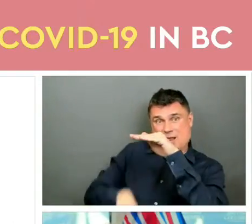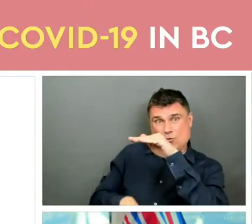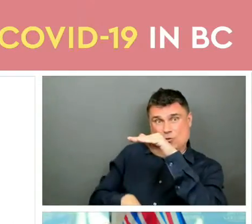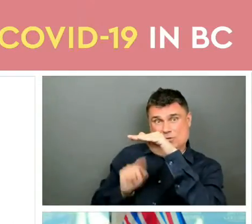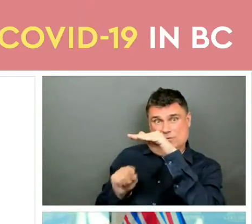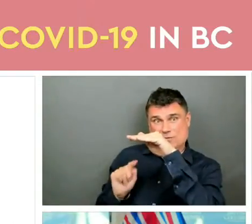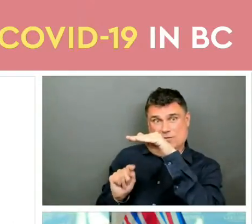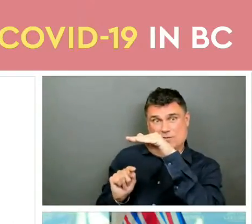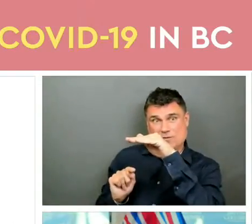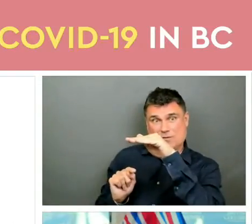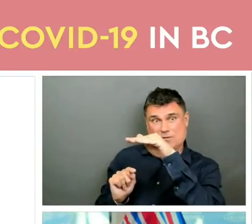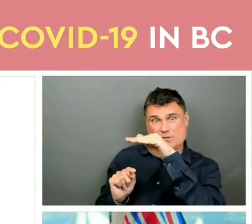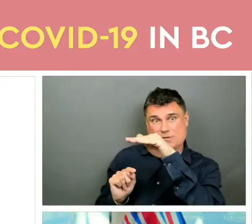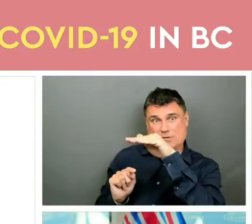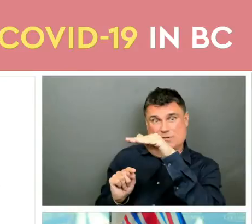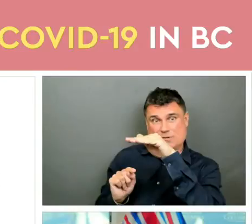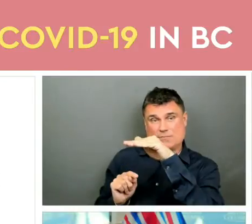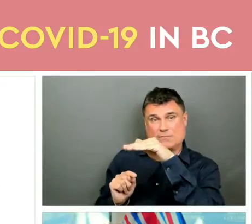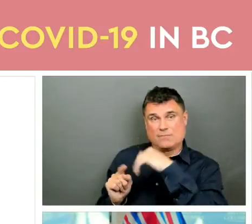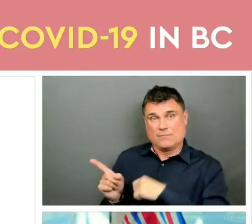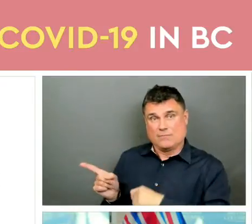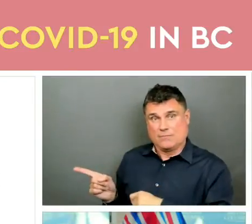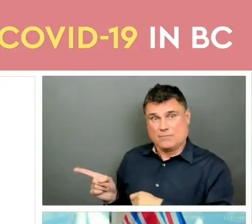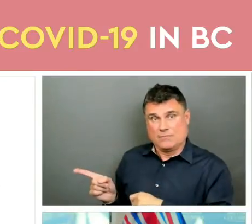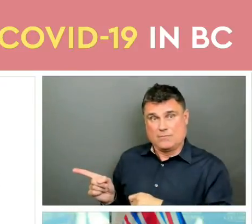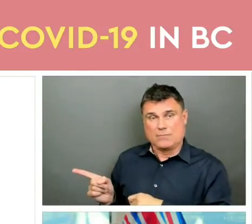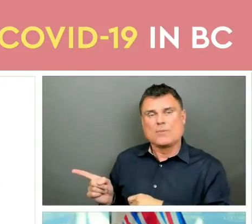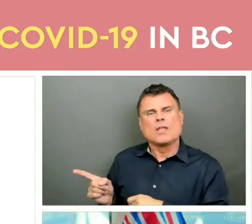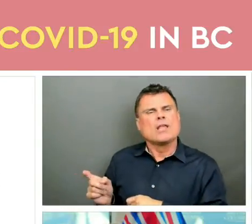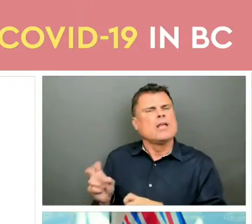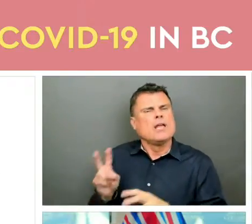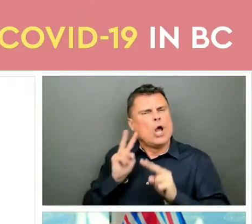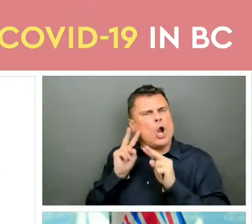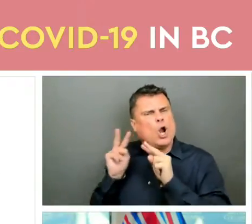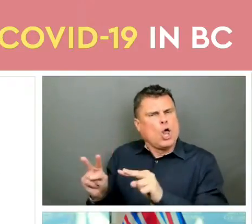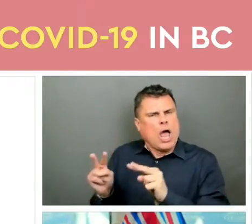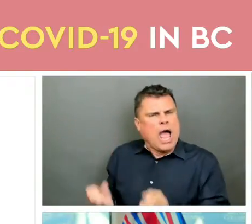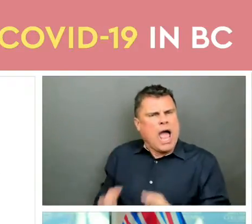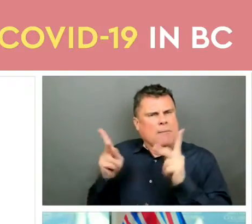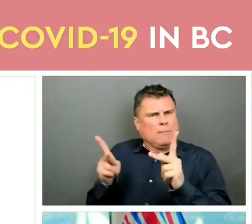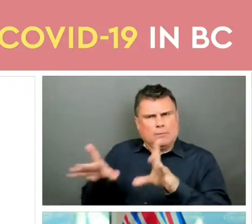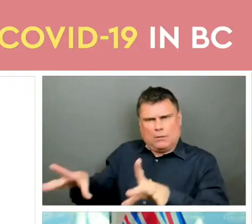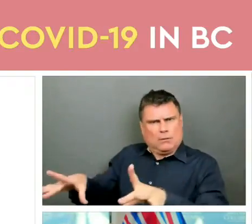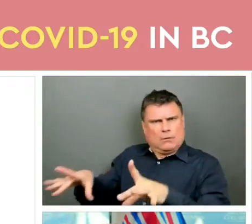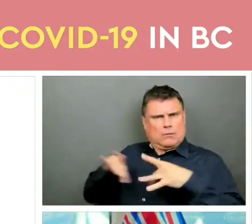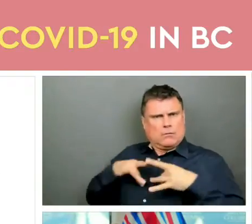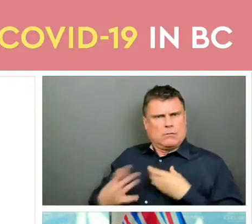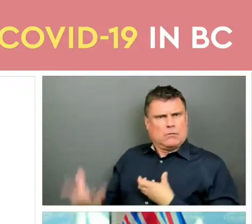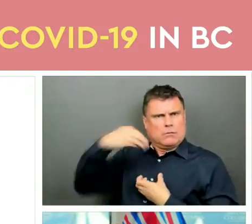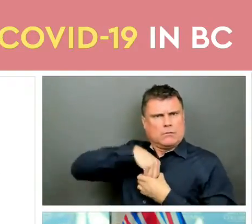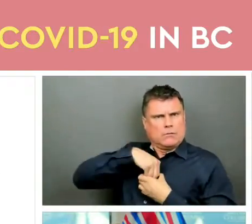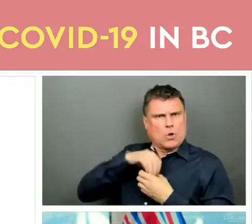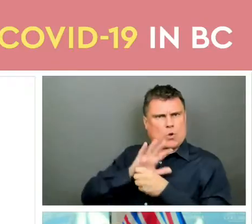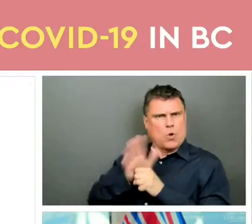is a rate so it is a number of infections, and that means that people in the community who are being